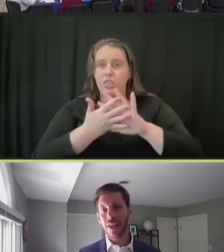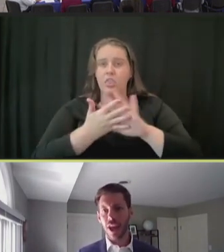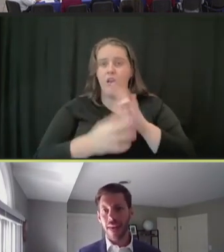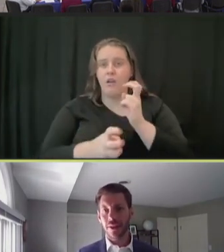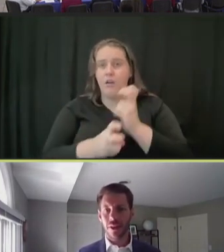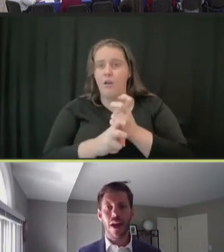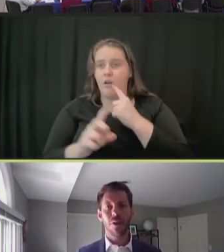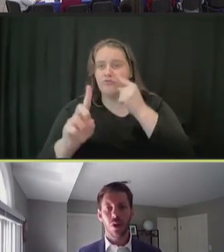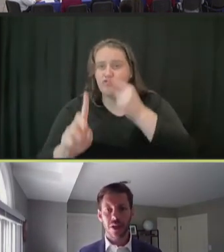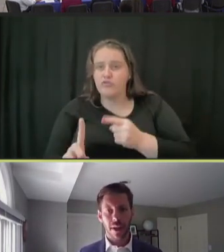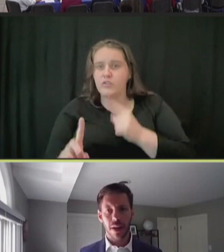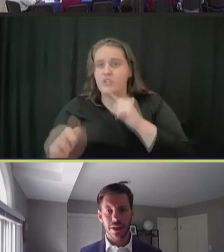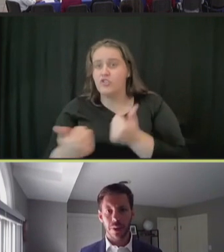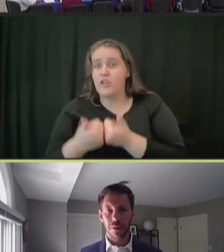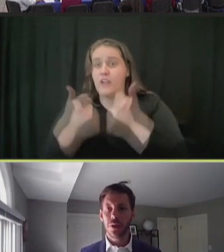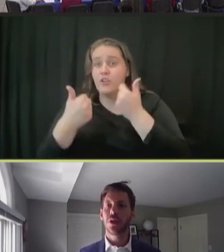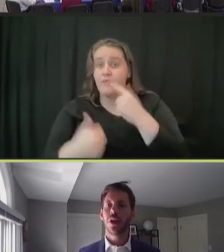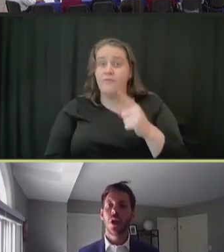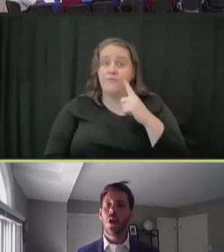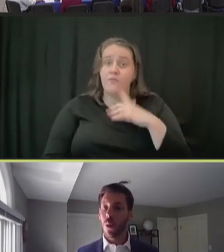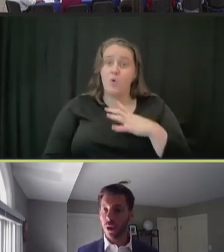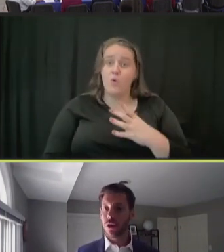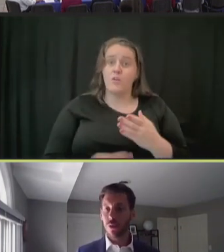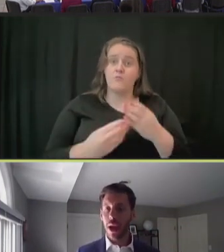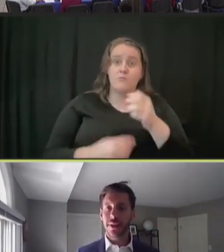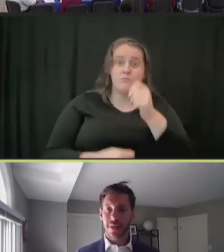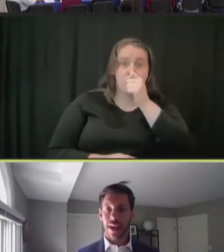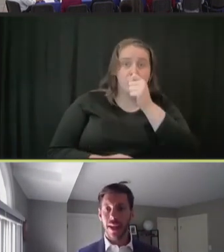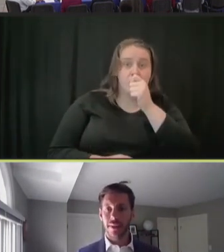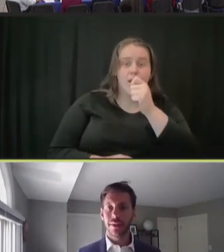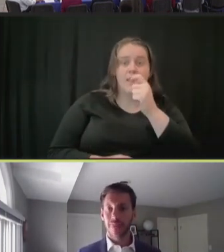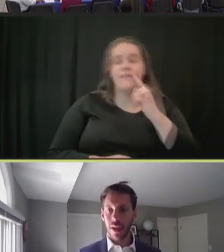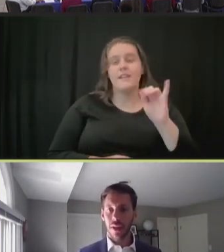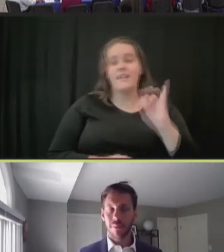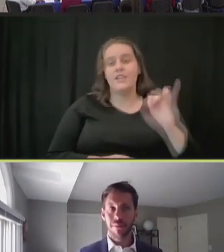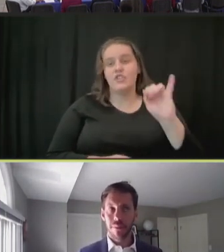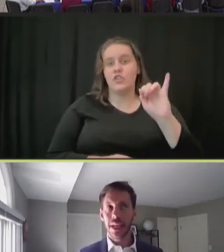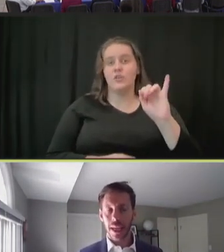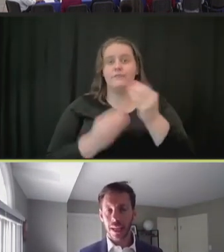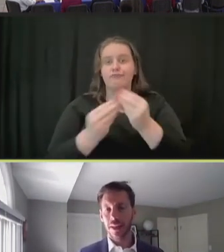get challenged a lot, the ones that might cause some confusion were addressed and mitigated in